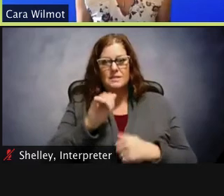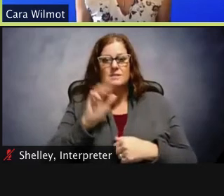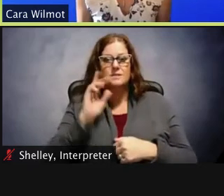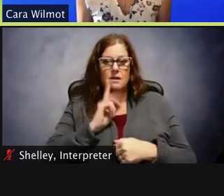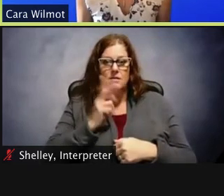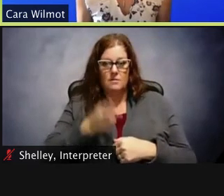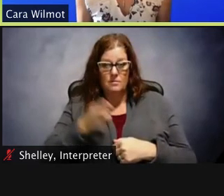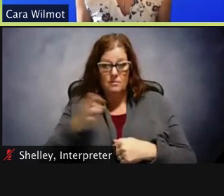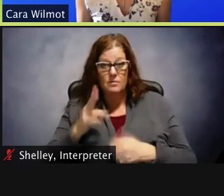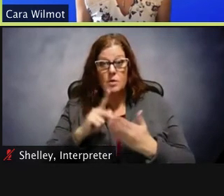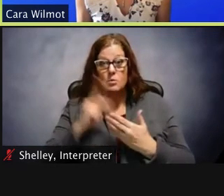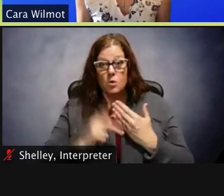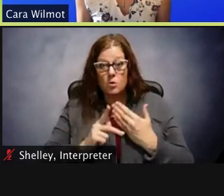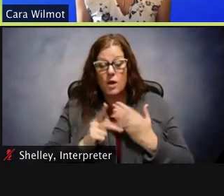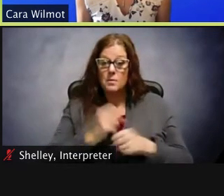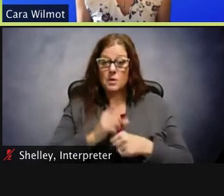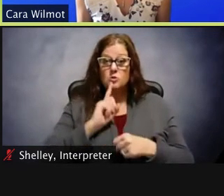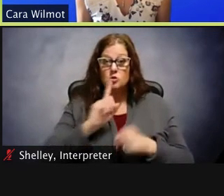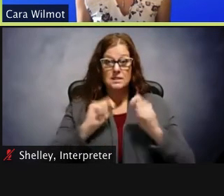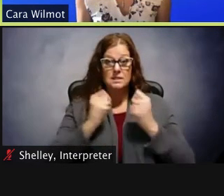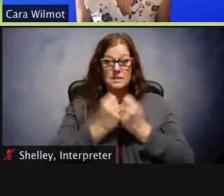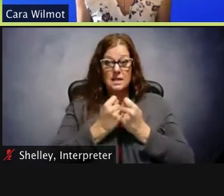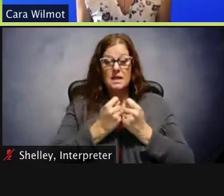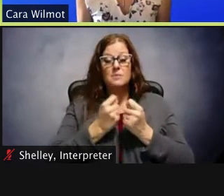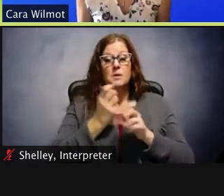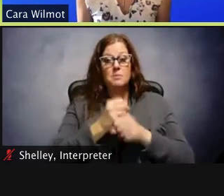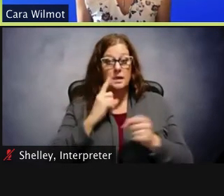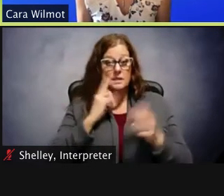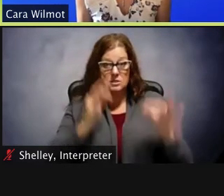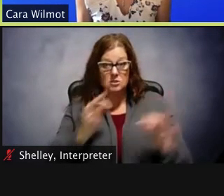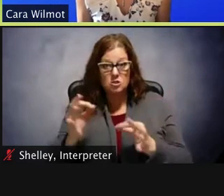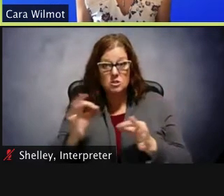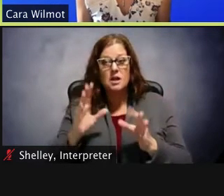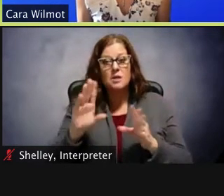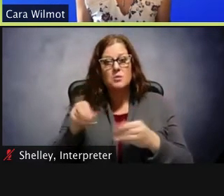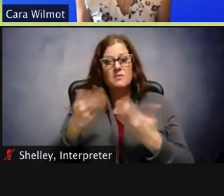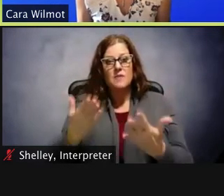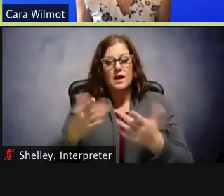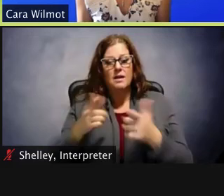This ensures that the team is making IEP decisions that are providing a language rich environment.